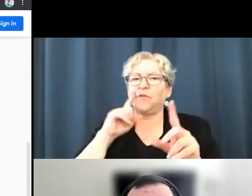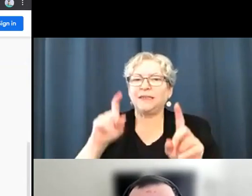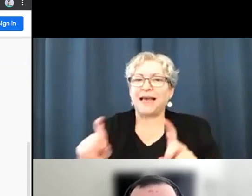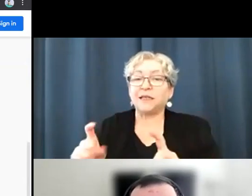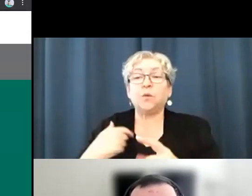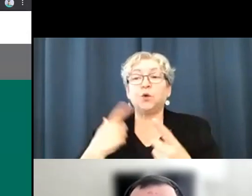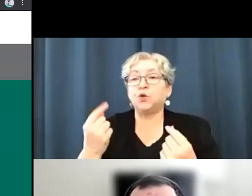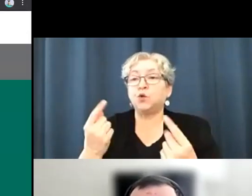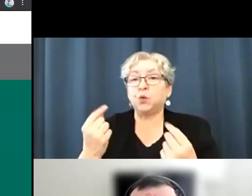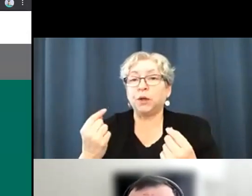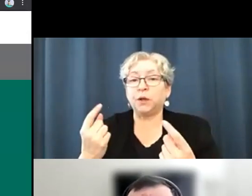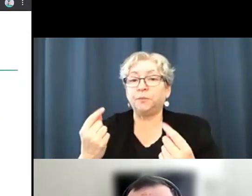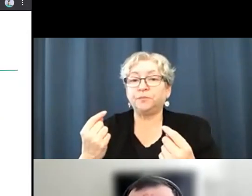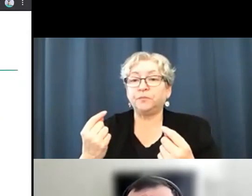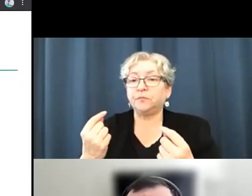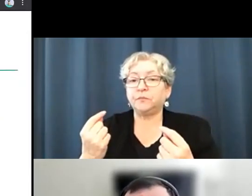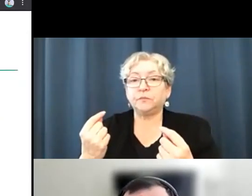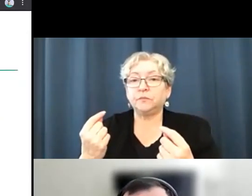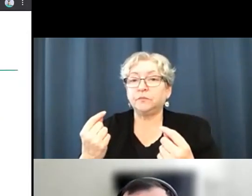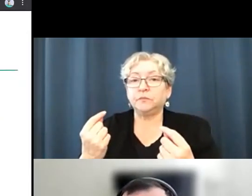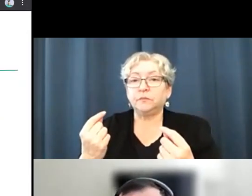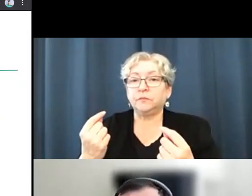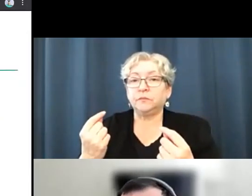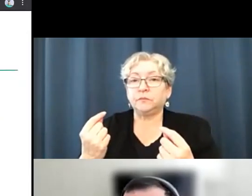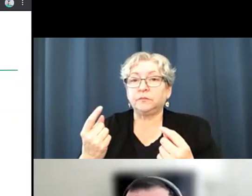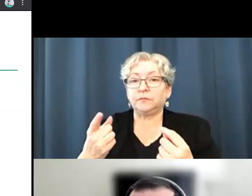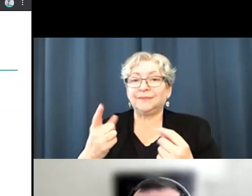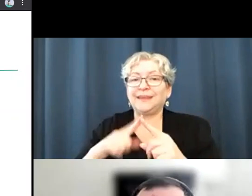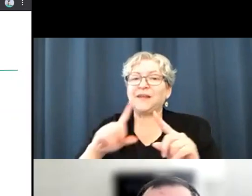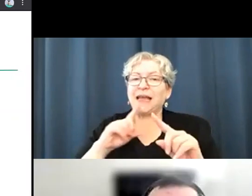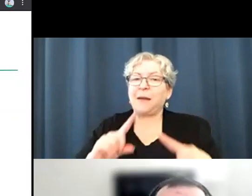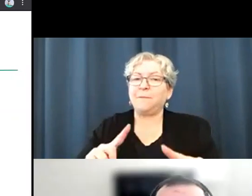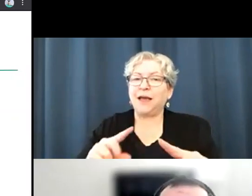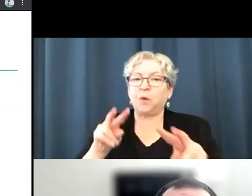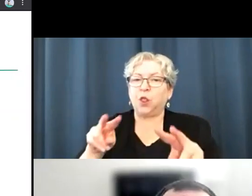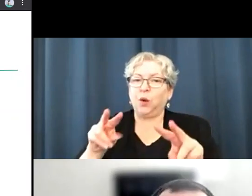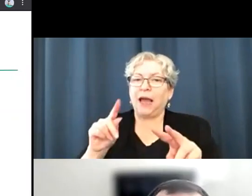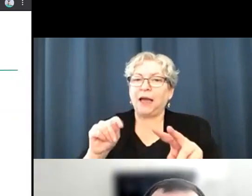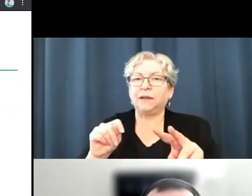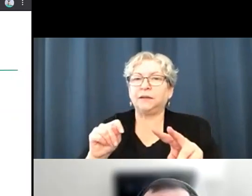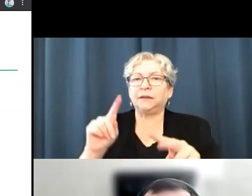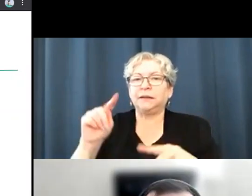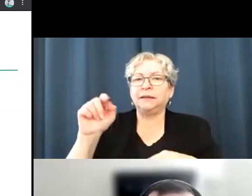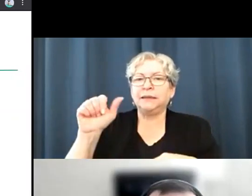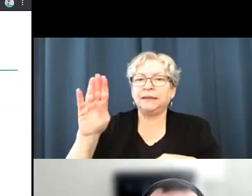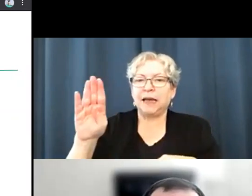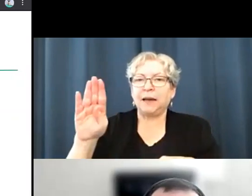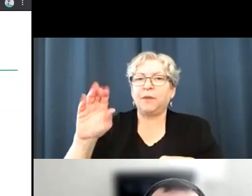is we've got some keyboard commands that we're gonna be looking at. We've got the Tab and the Shift Tab keys,